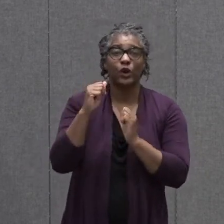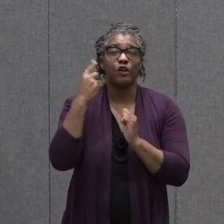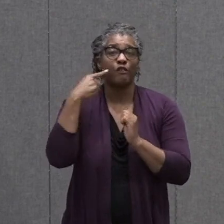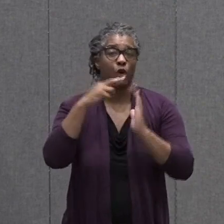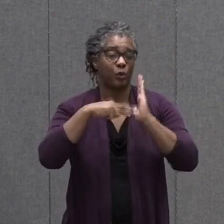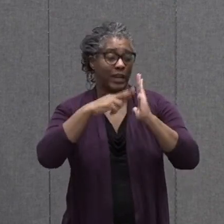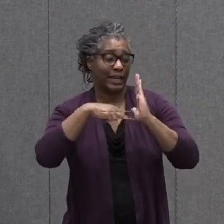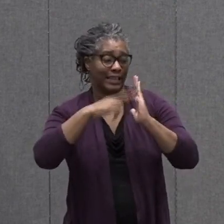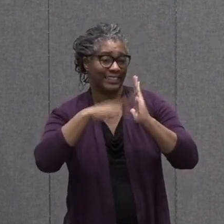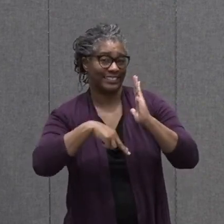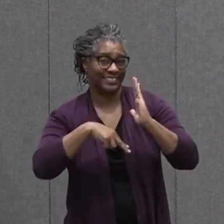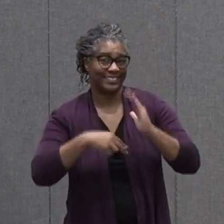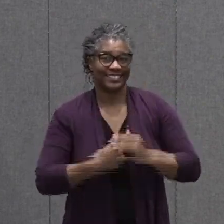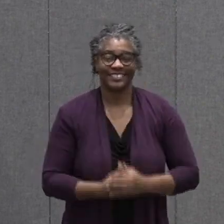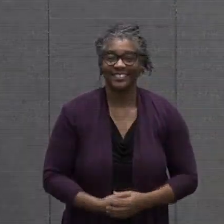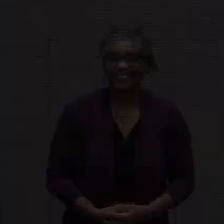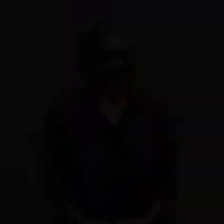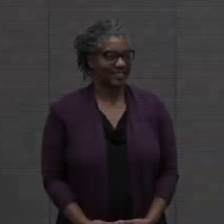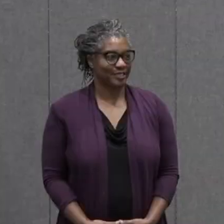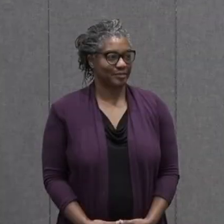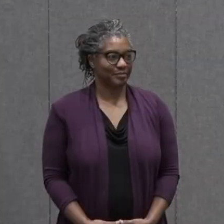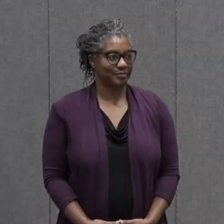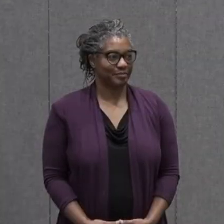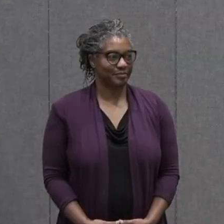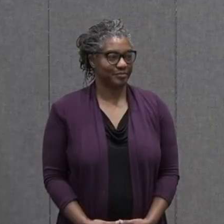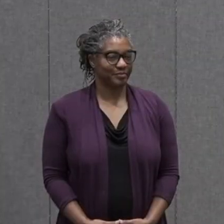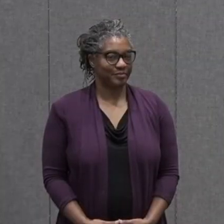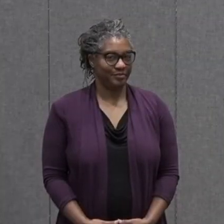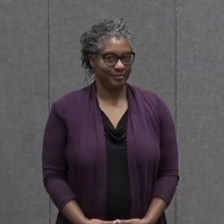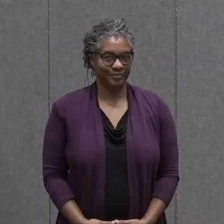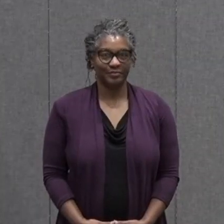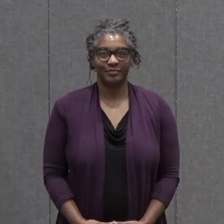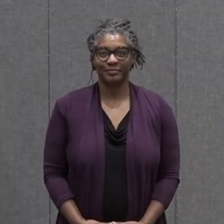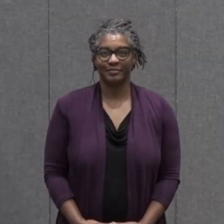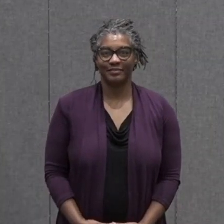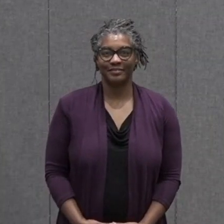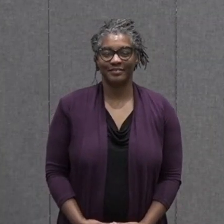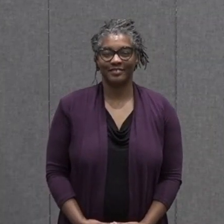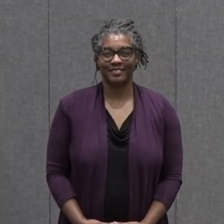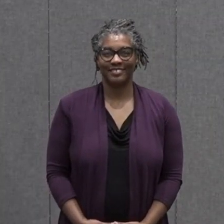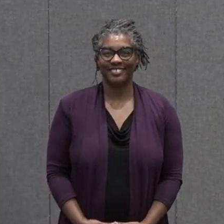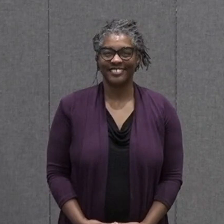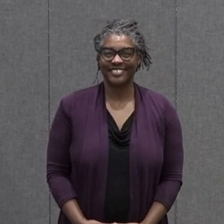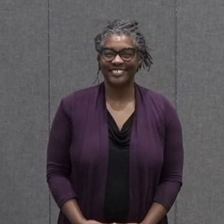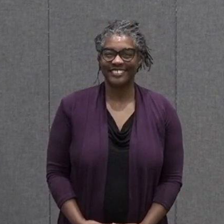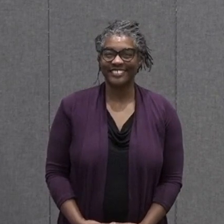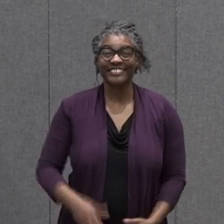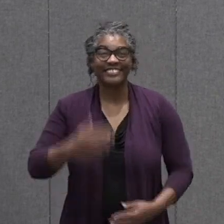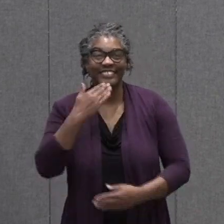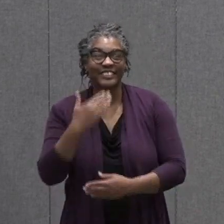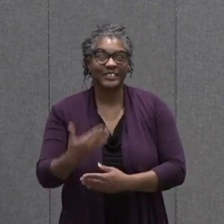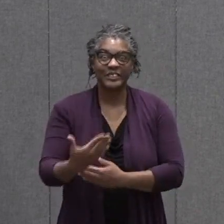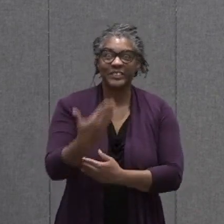[Crew Member] Cut. [Crew Member] Three, two, one. Good morning friends and welcome back